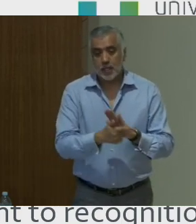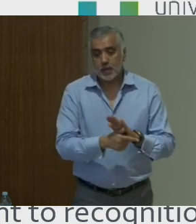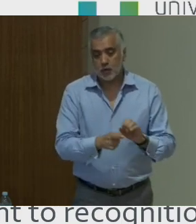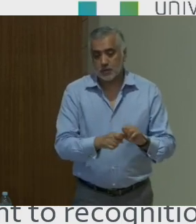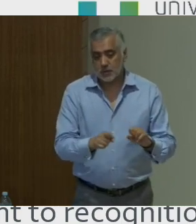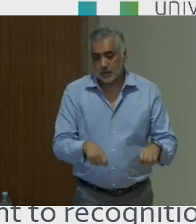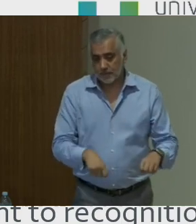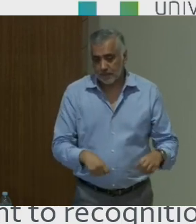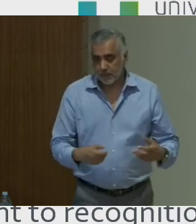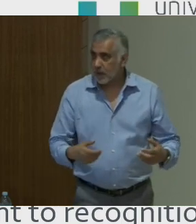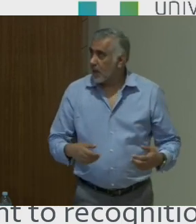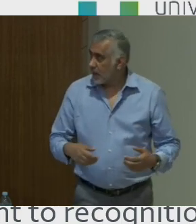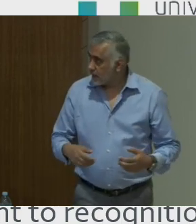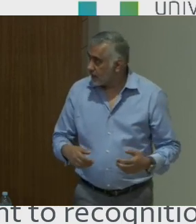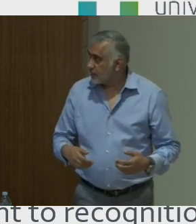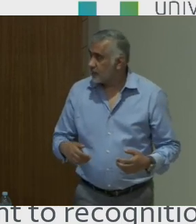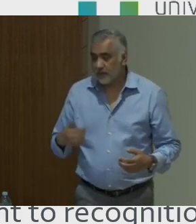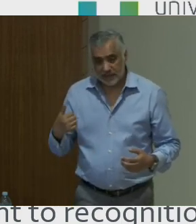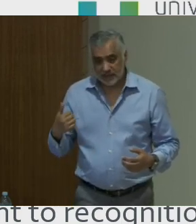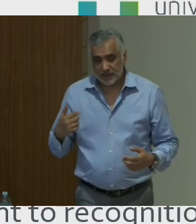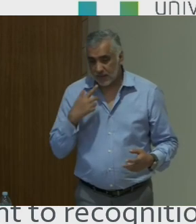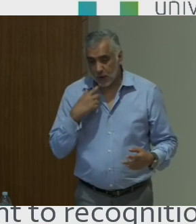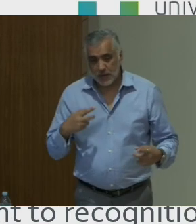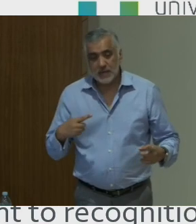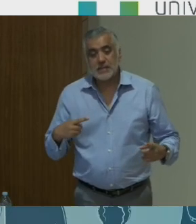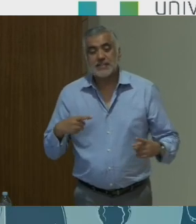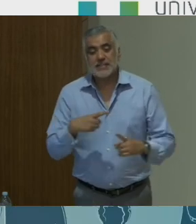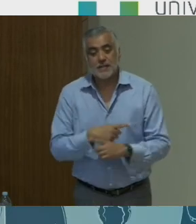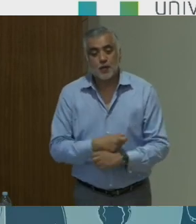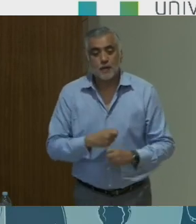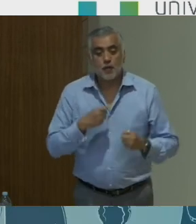And this is very difficult for many persons with disabilities.